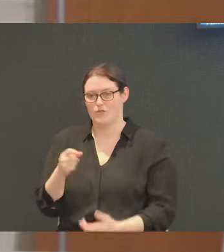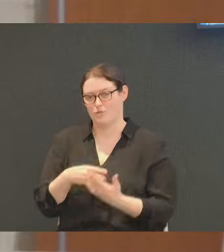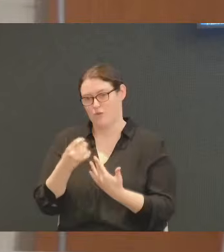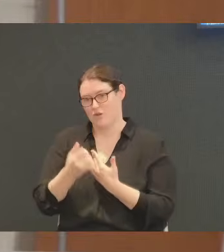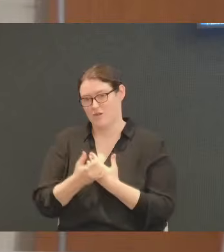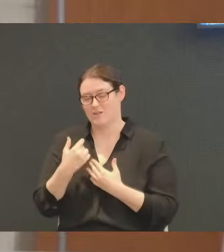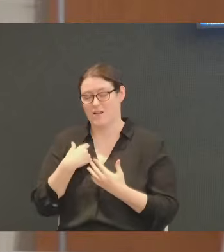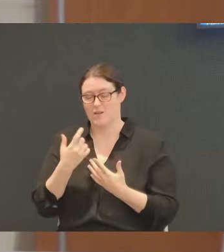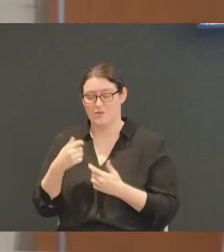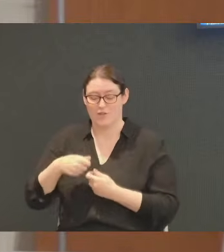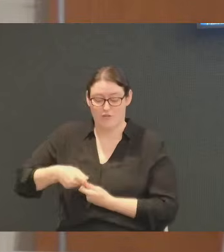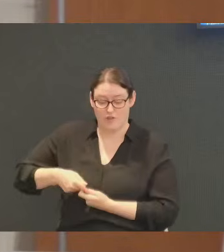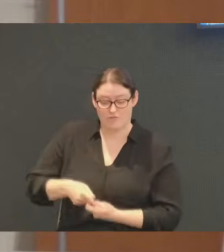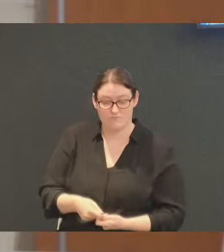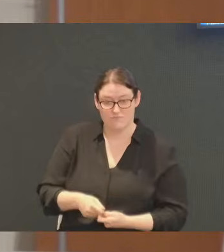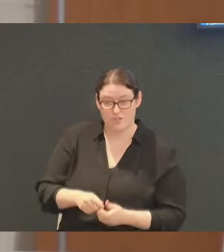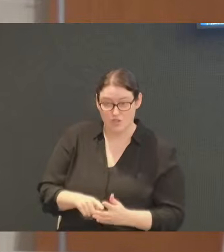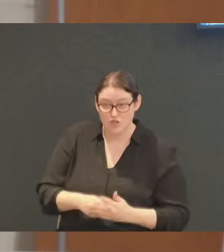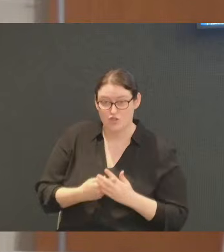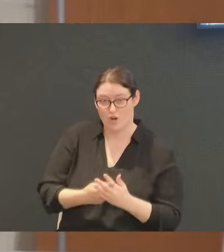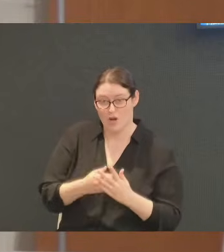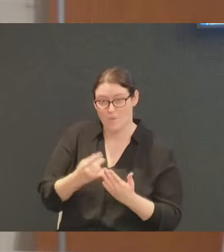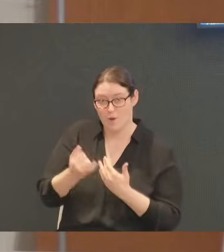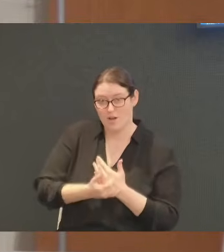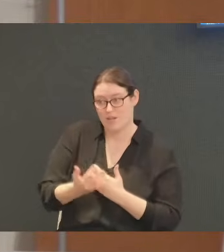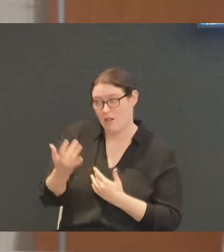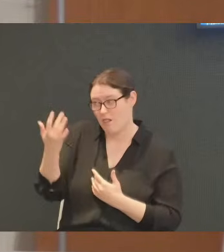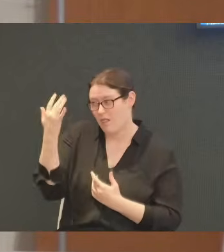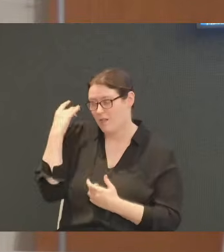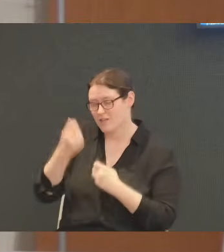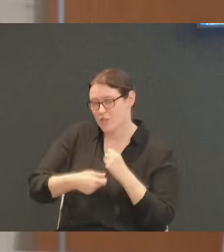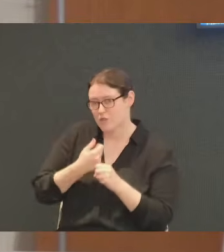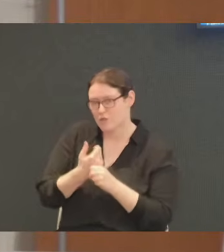groundbreaking, I believe it was a number of years ago, and now here we are for the ribbon cutting.